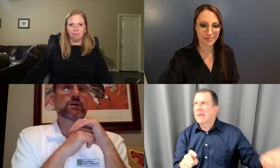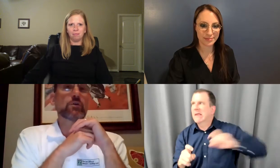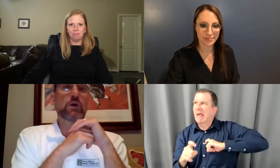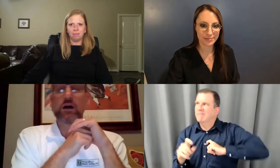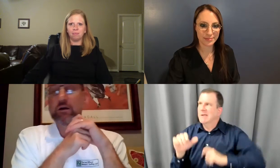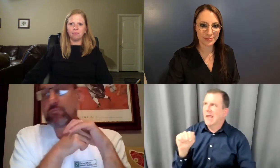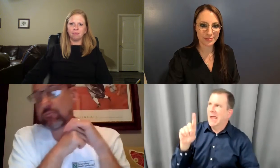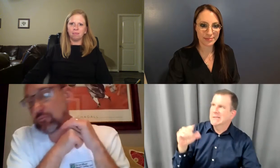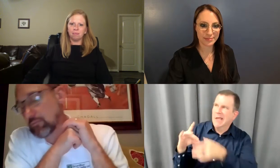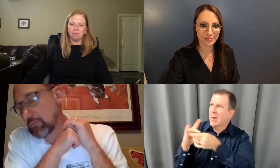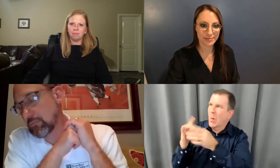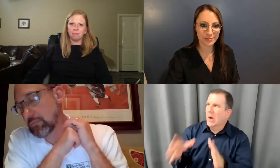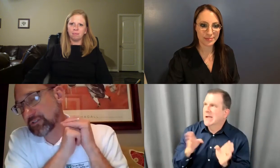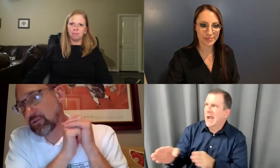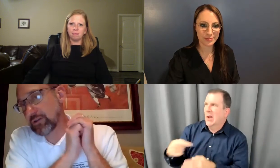So to answer your question is,